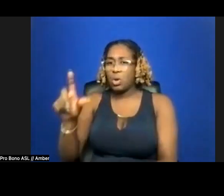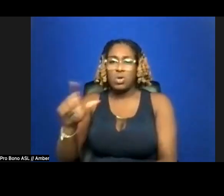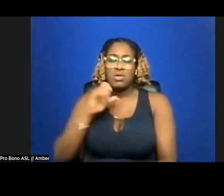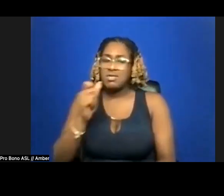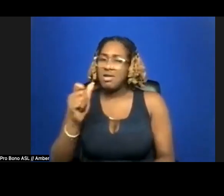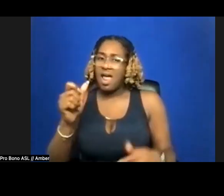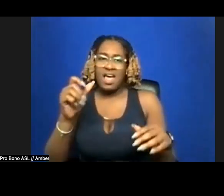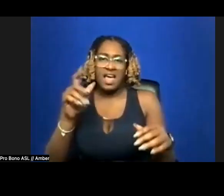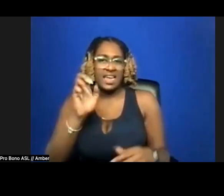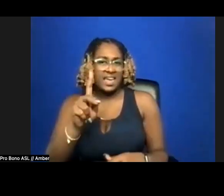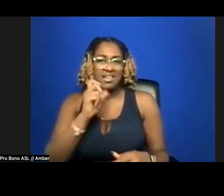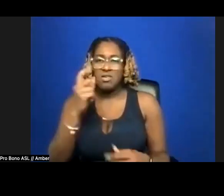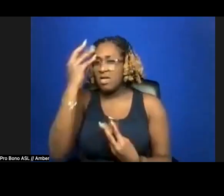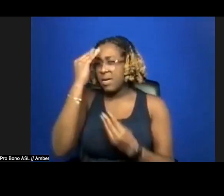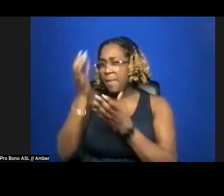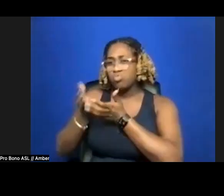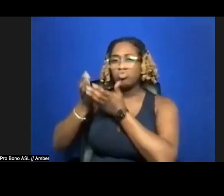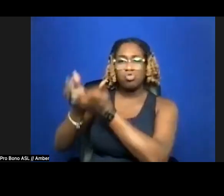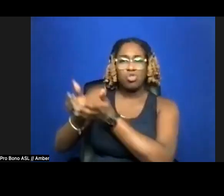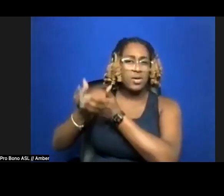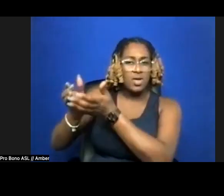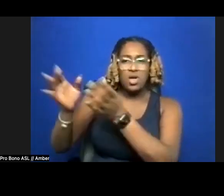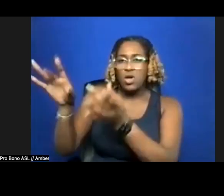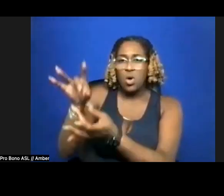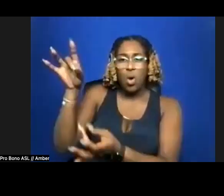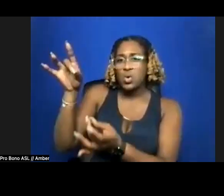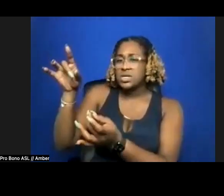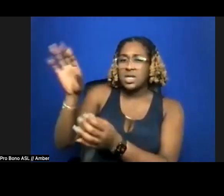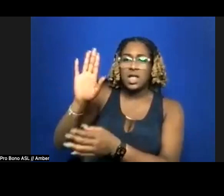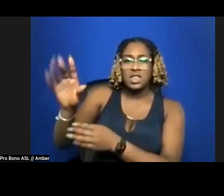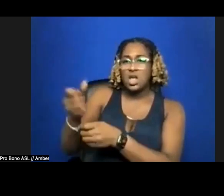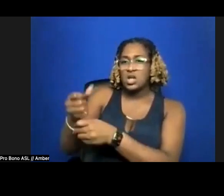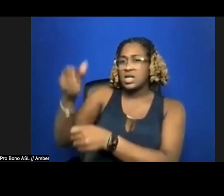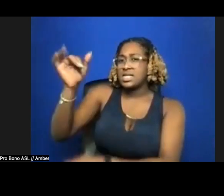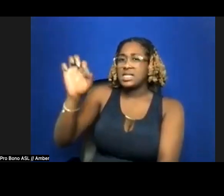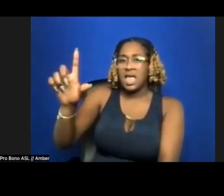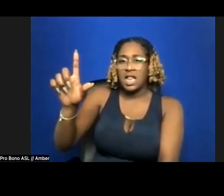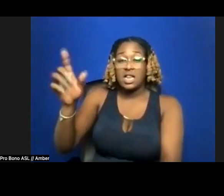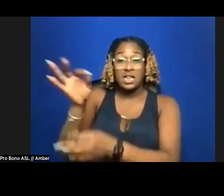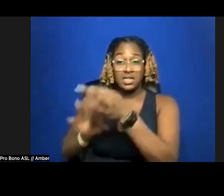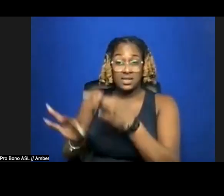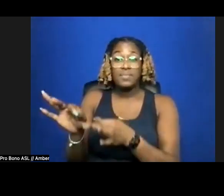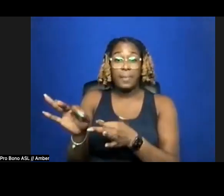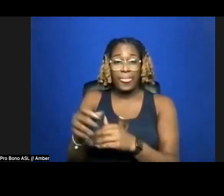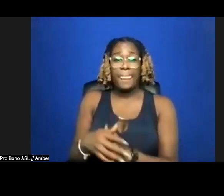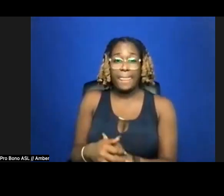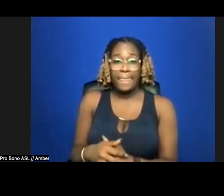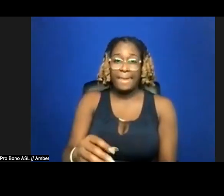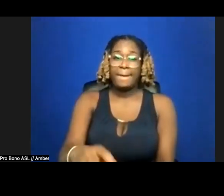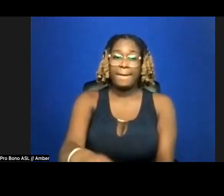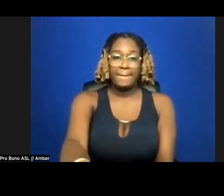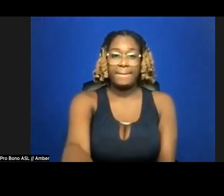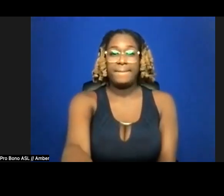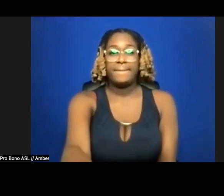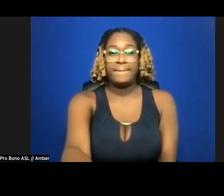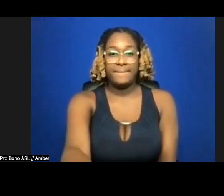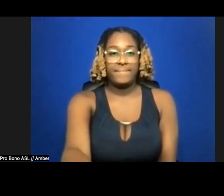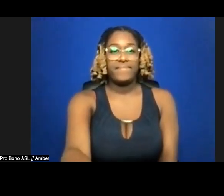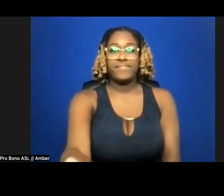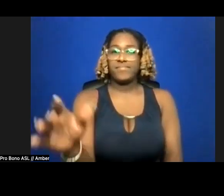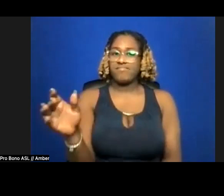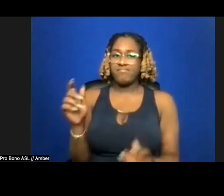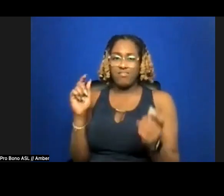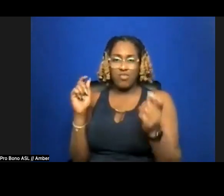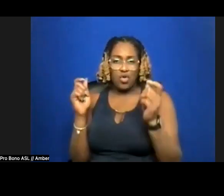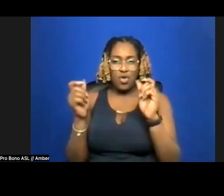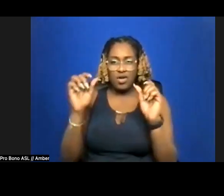on the horizons, ghosts in their sails. Instead, the consortium of crap scuttling the sea bread,